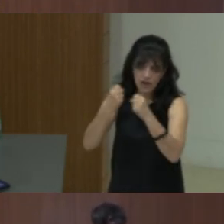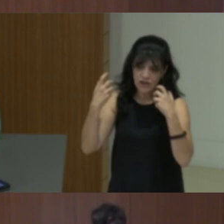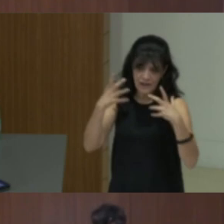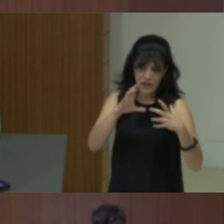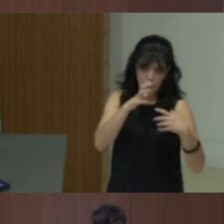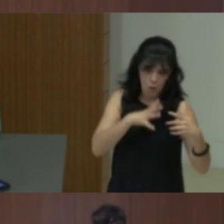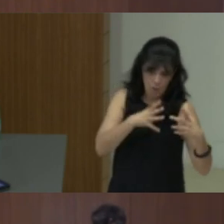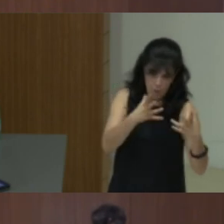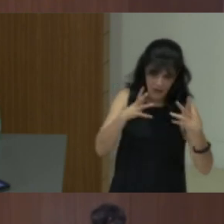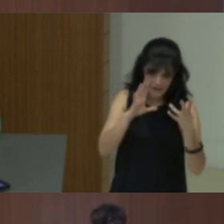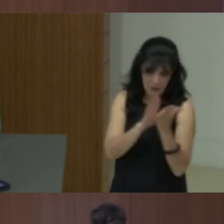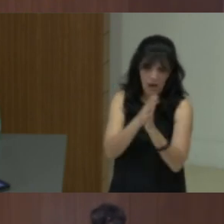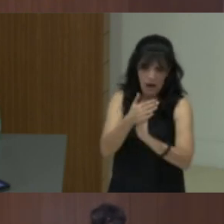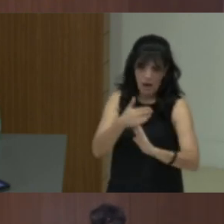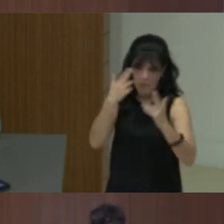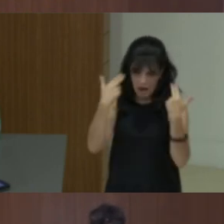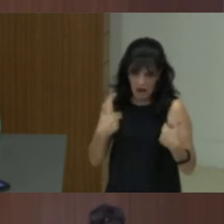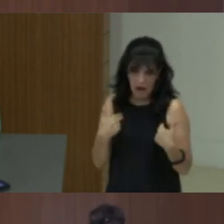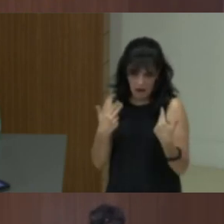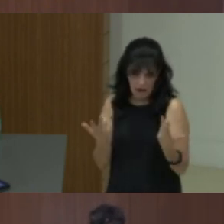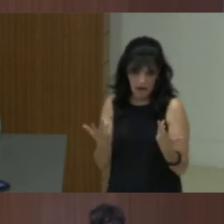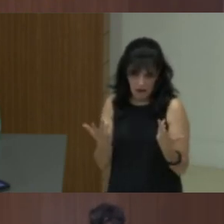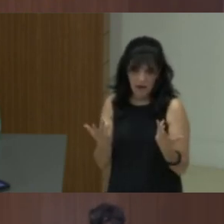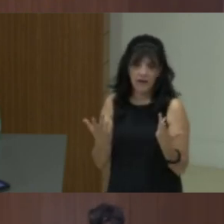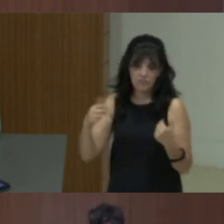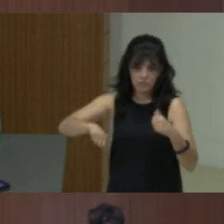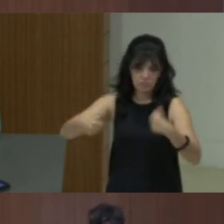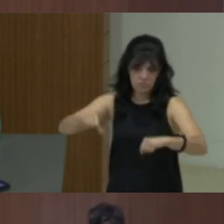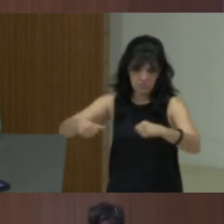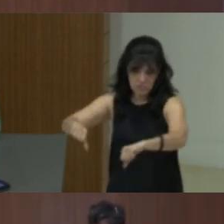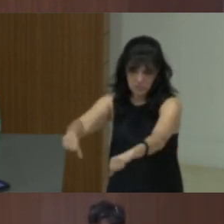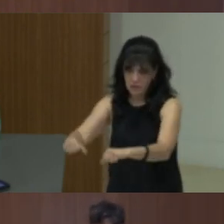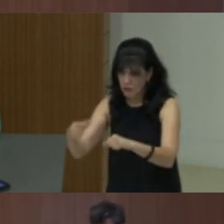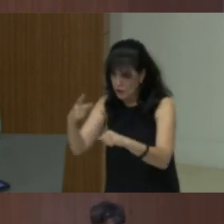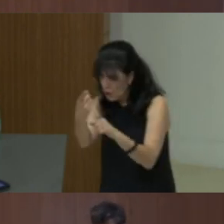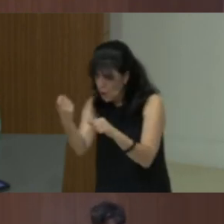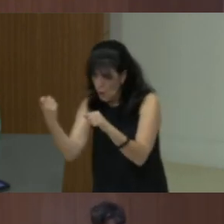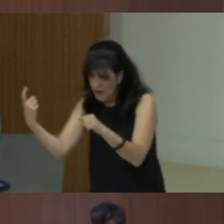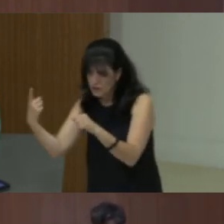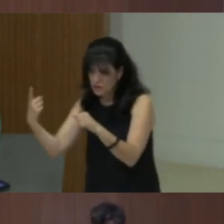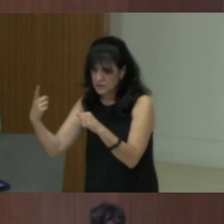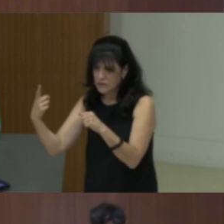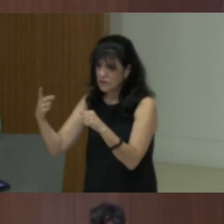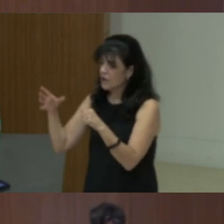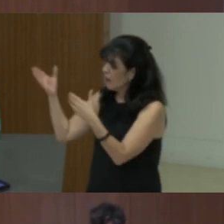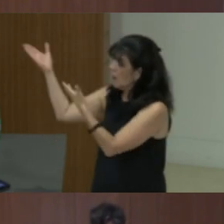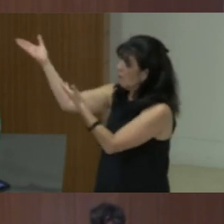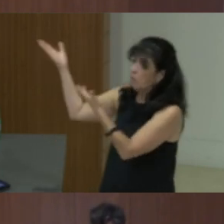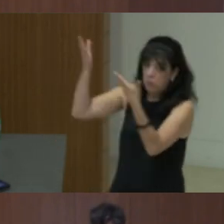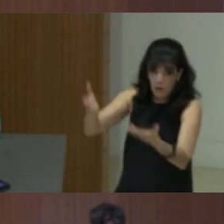So the question is, what should she do? Is that the question Anne? Bring your conversations to the United States.